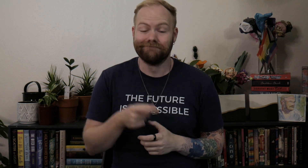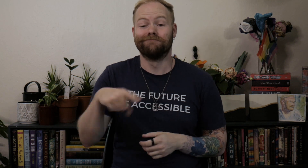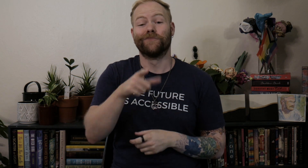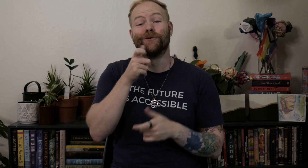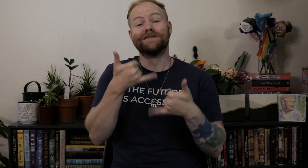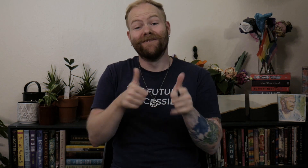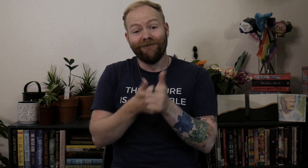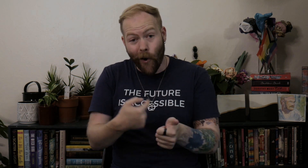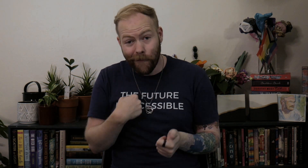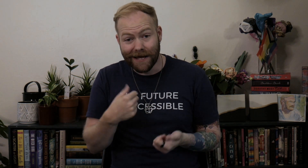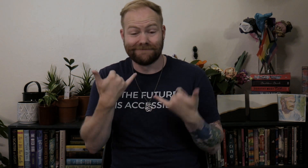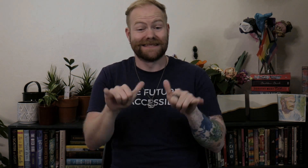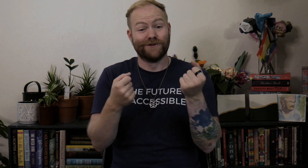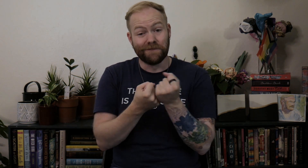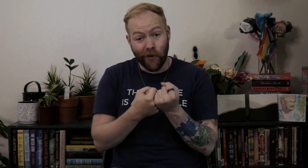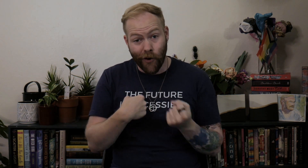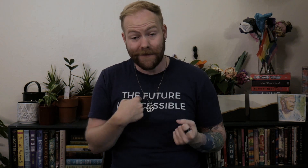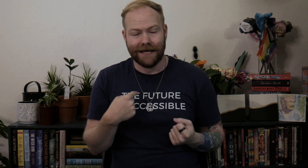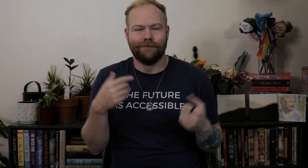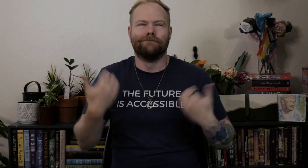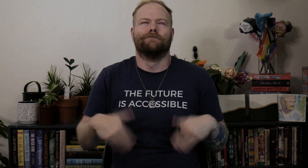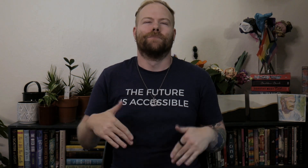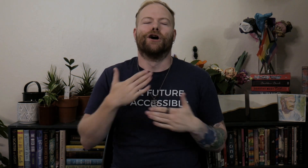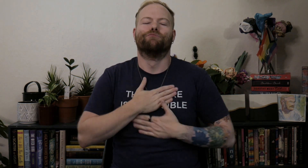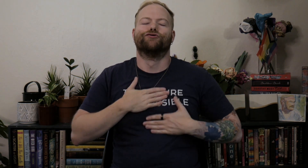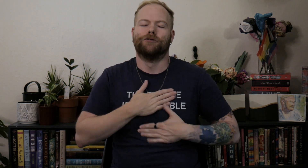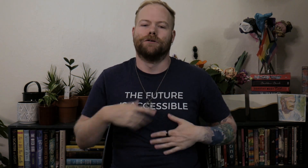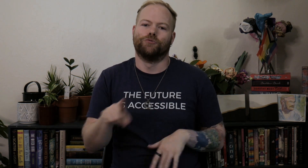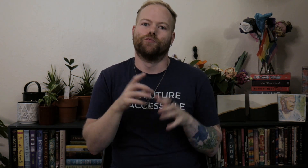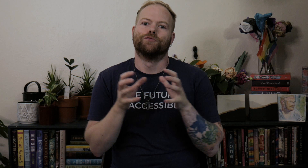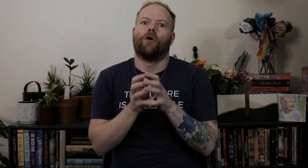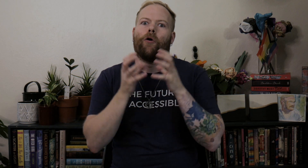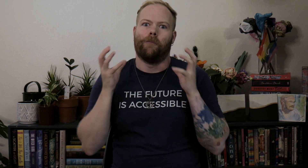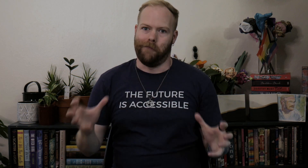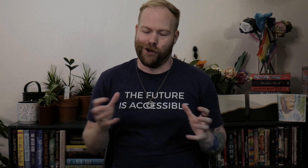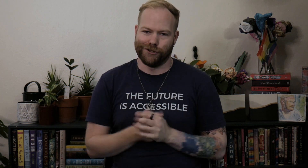To those people who still follow me, and still support me, I appreciate y’all SO much!!